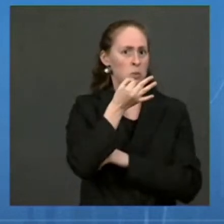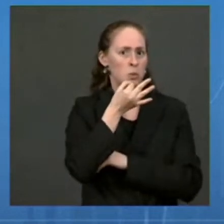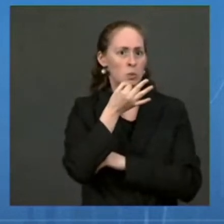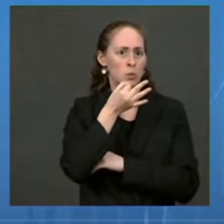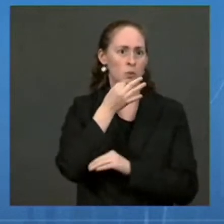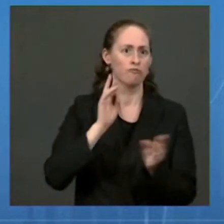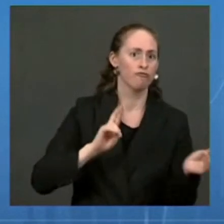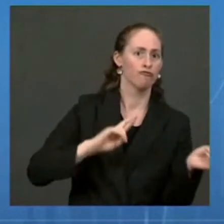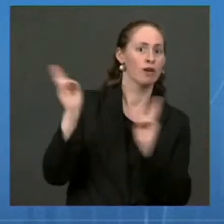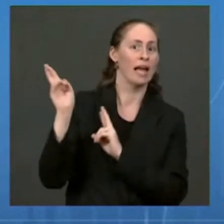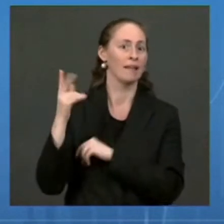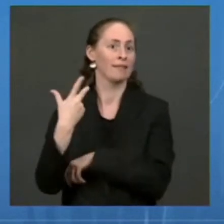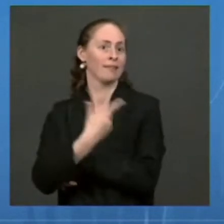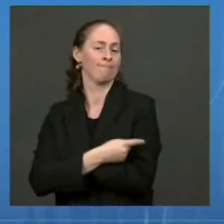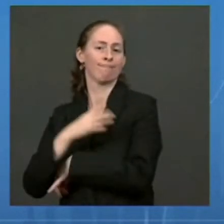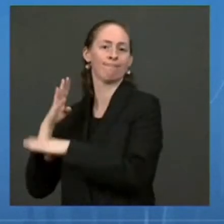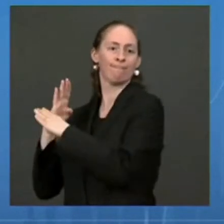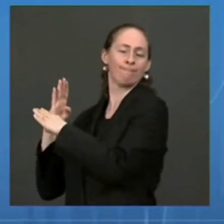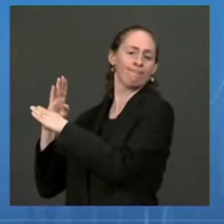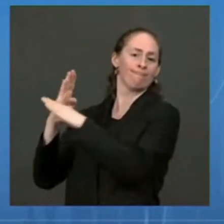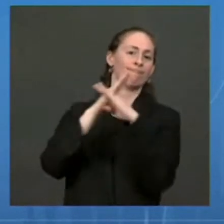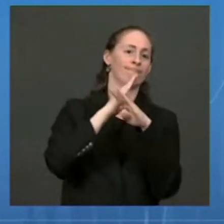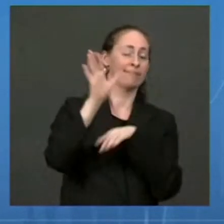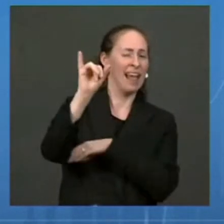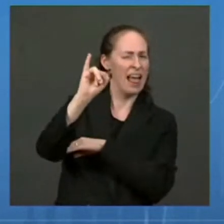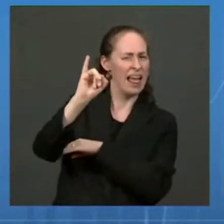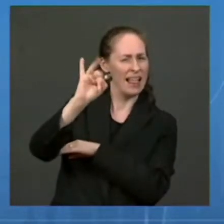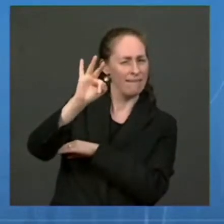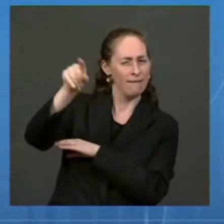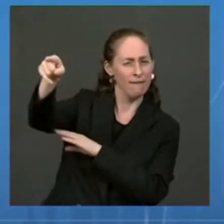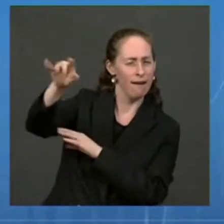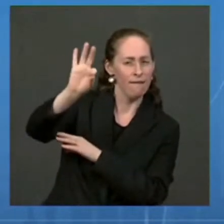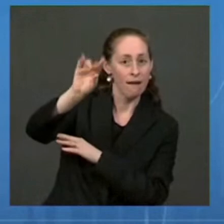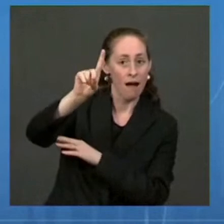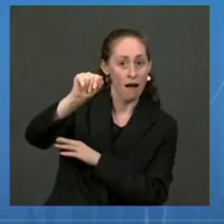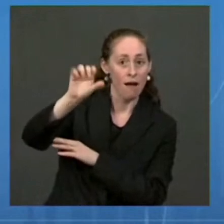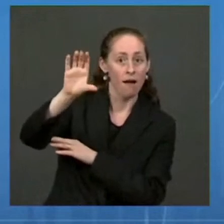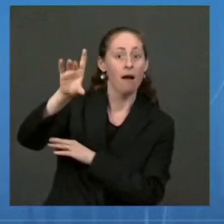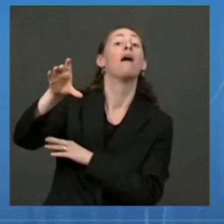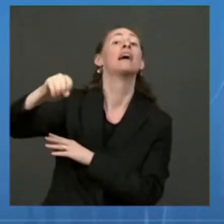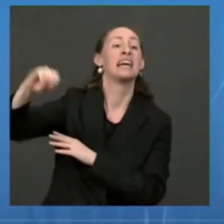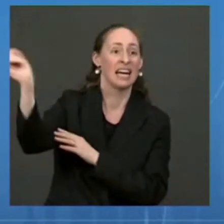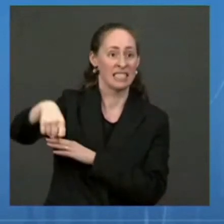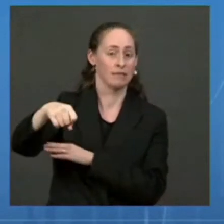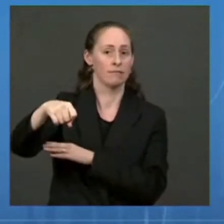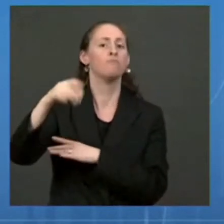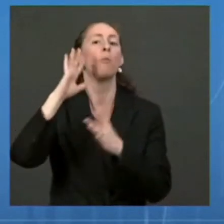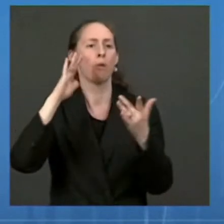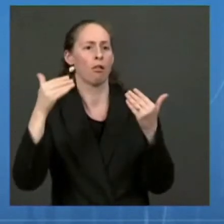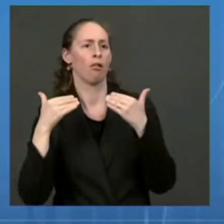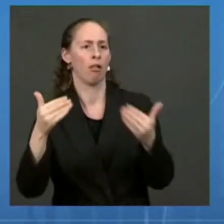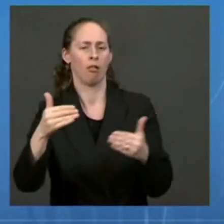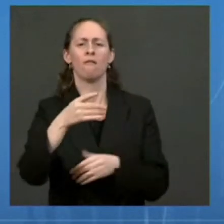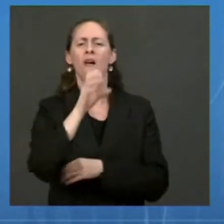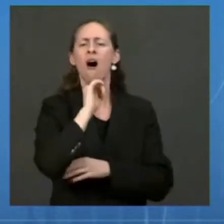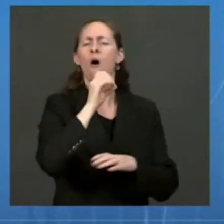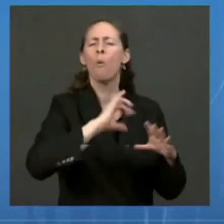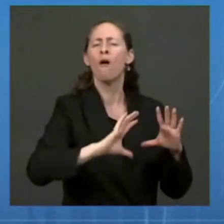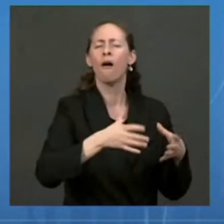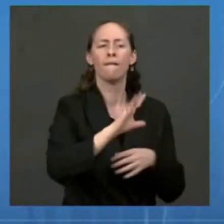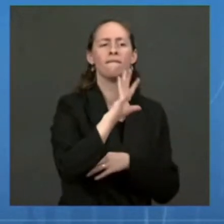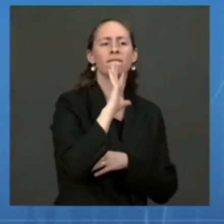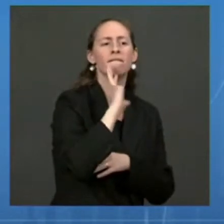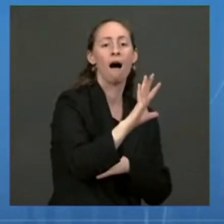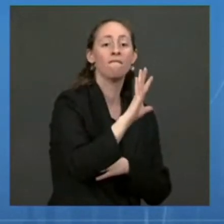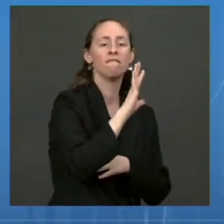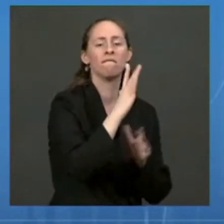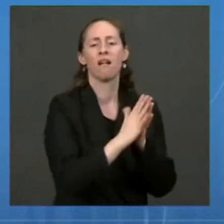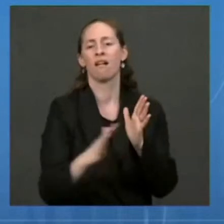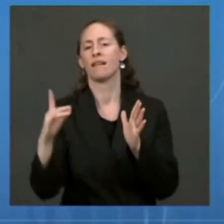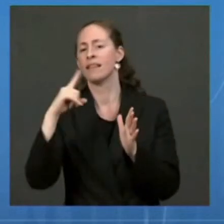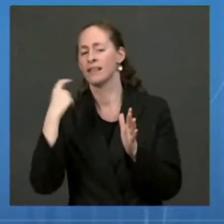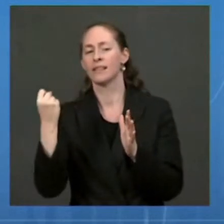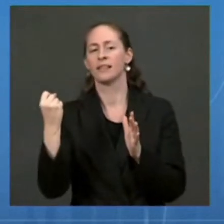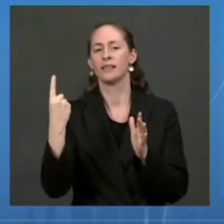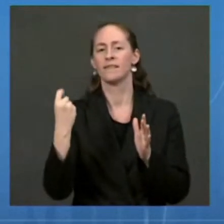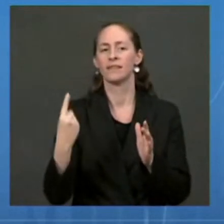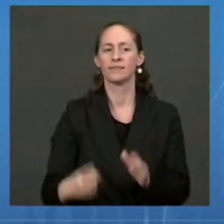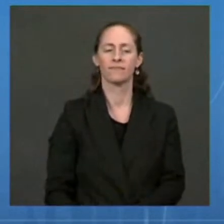28 MILLION YOUNG AMERICANS